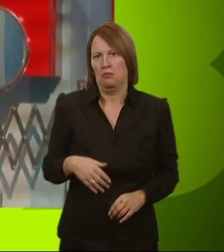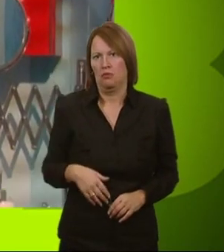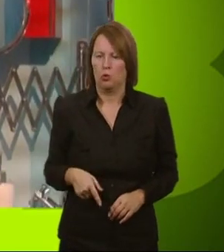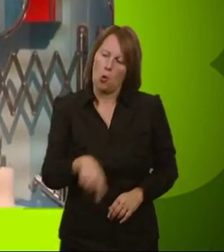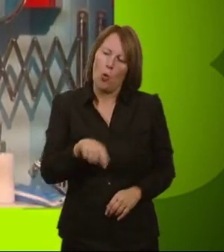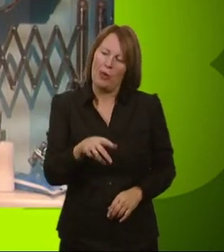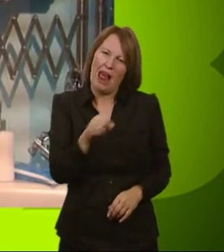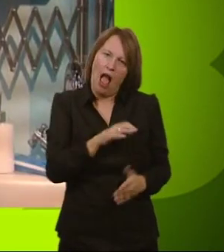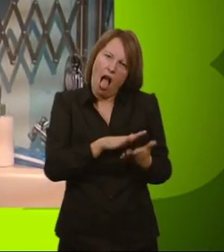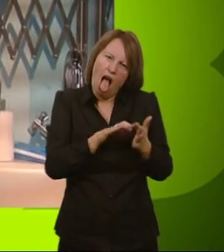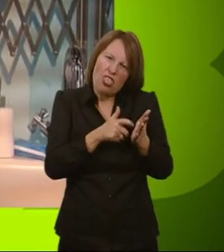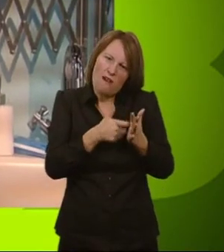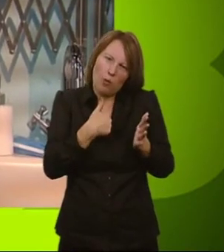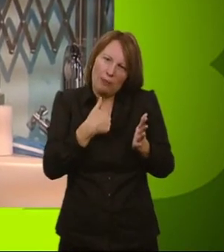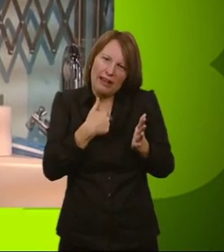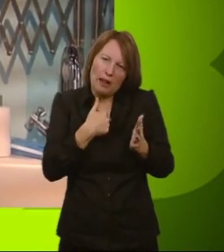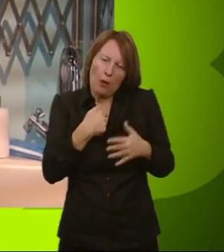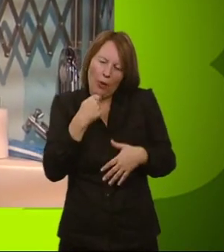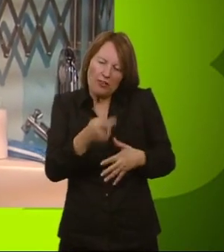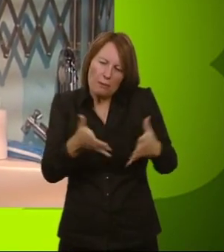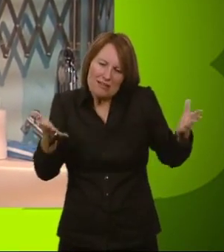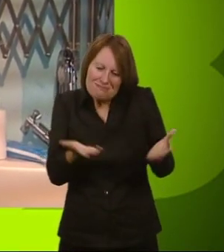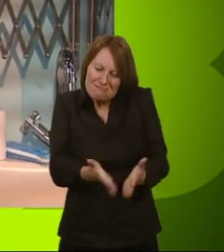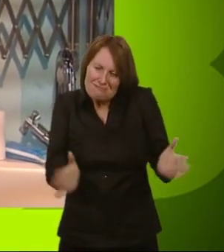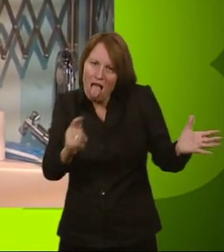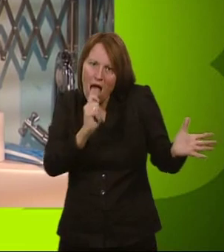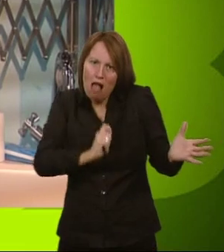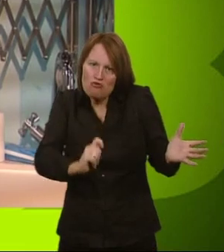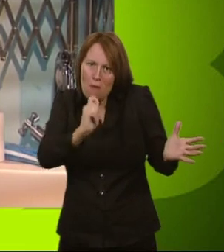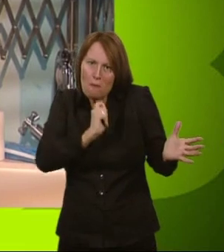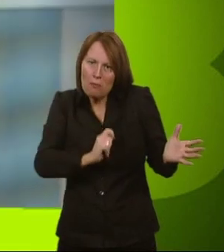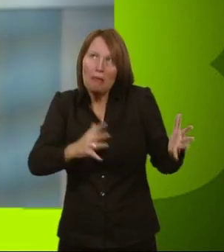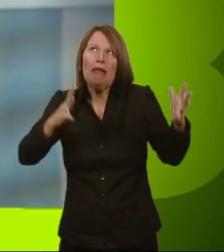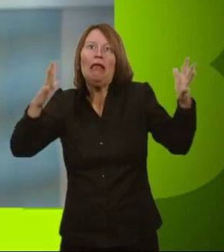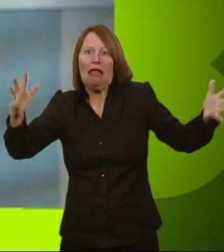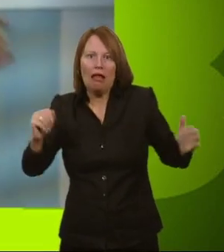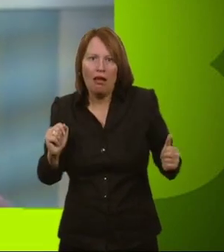you go and get the Heather I'll give you the biggest bowl of ice cream youve ever seen yum